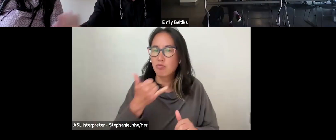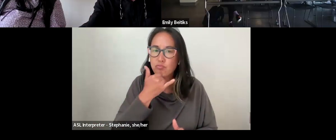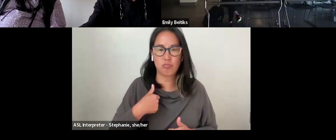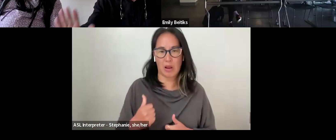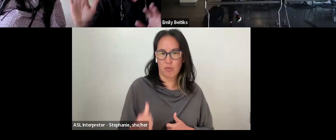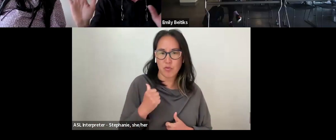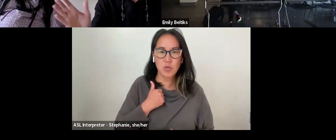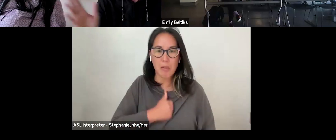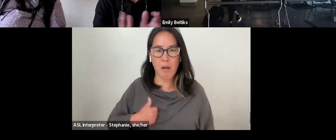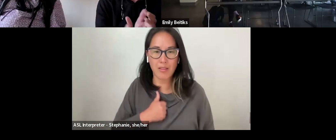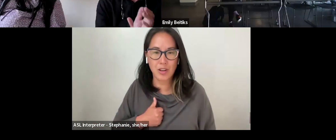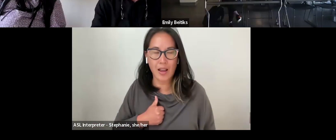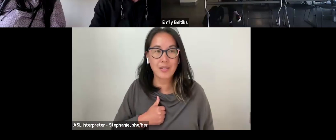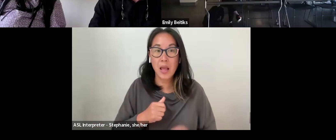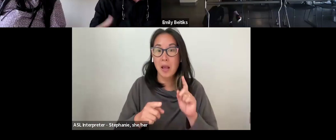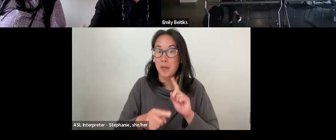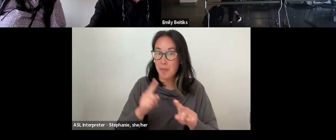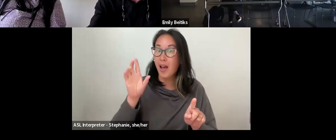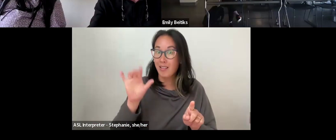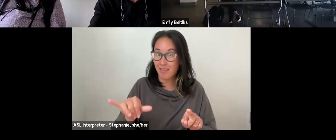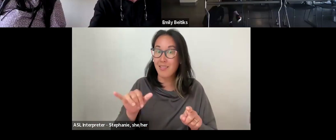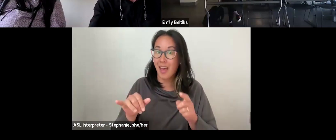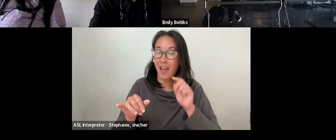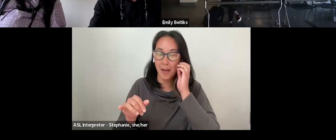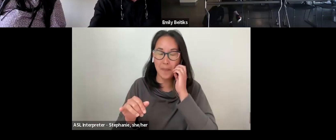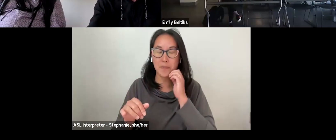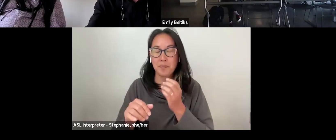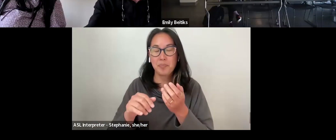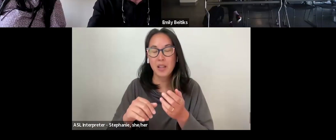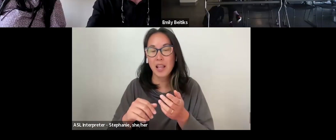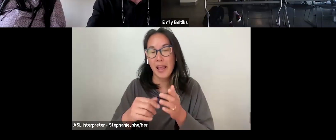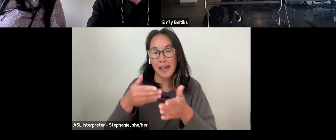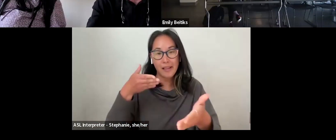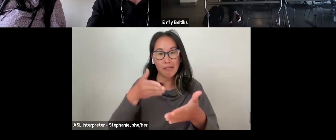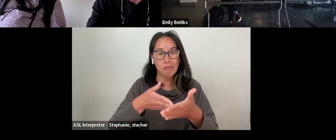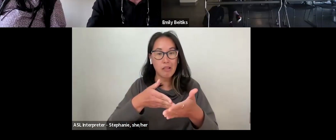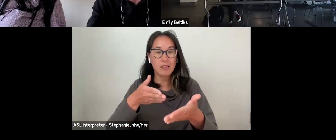But the settlement did include a memorial. So I thought, "I need to see this memorial."